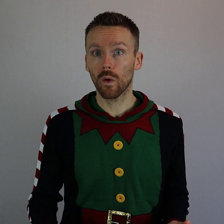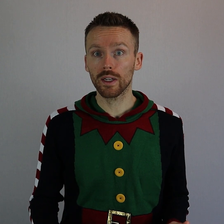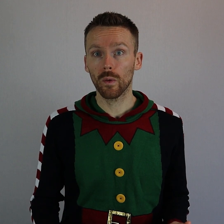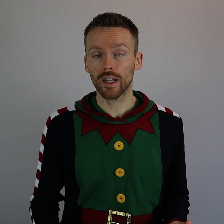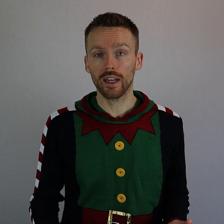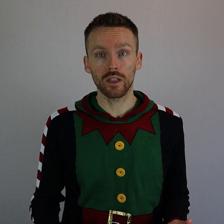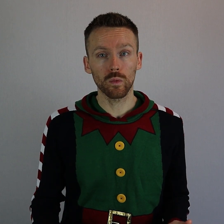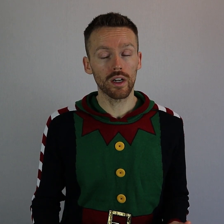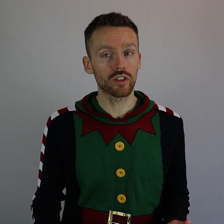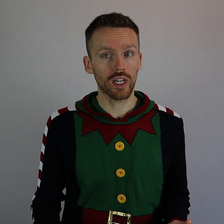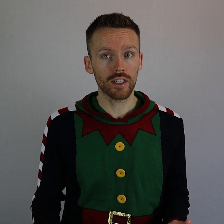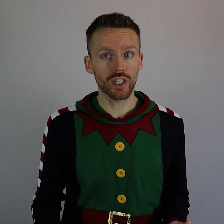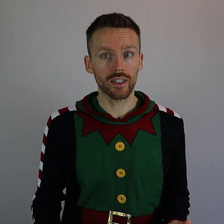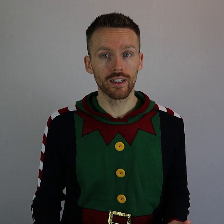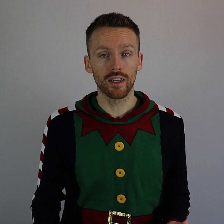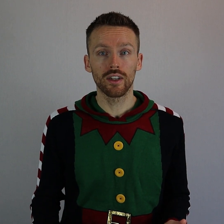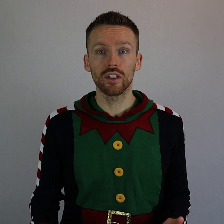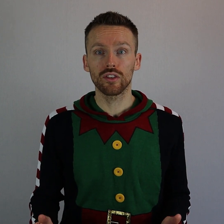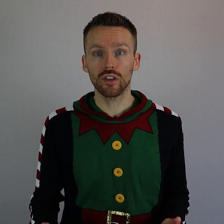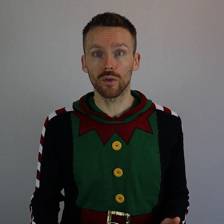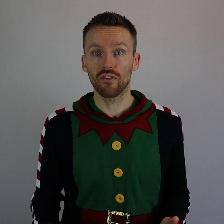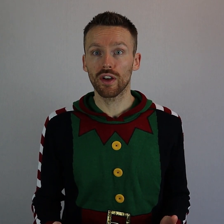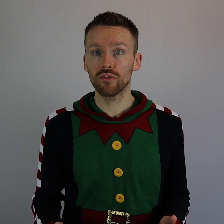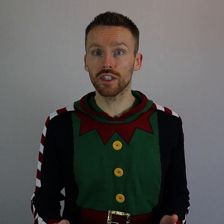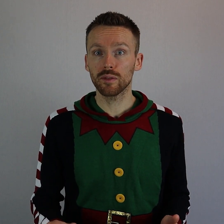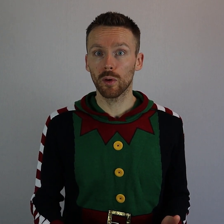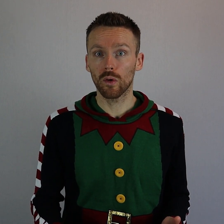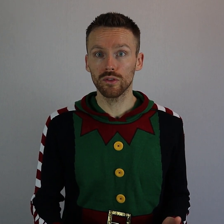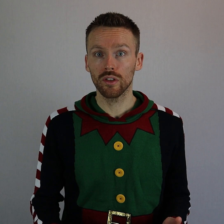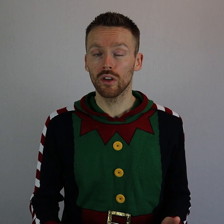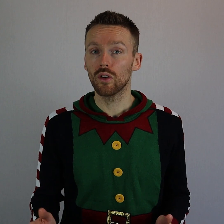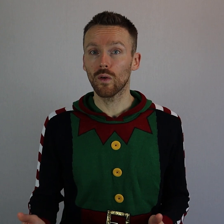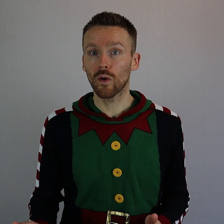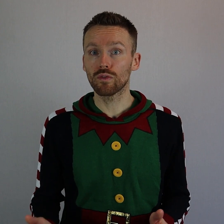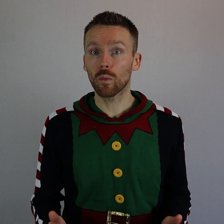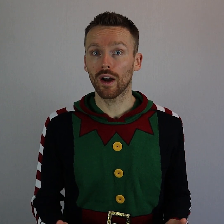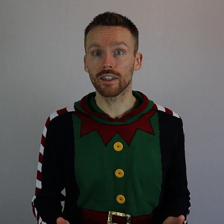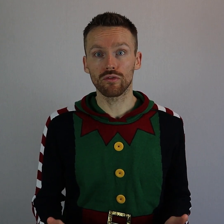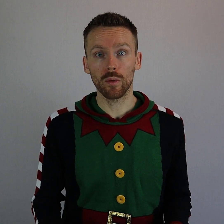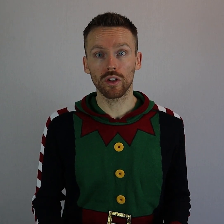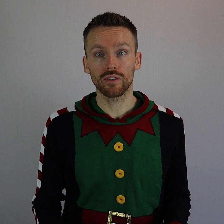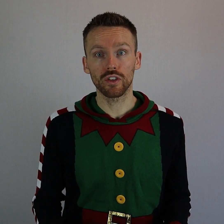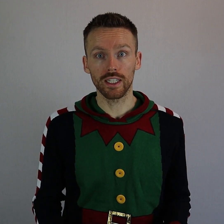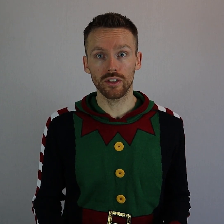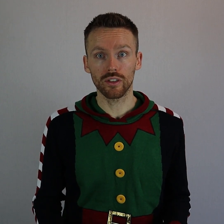quite quick and the words challenging, so feel free to pause or rewind and re-watch if you need to.